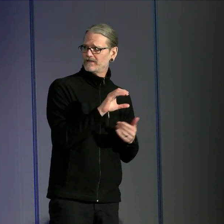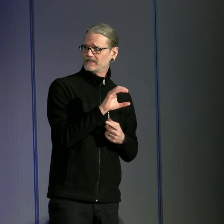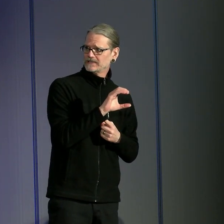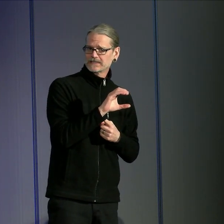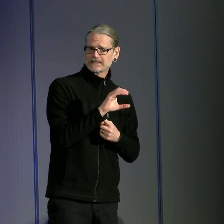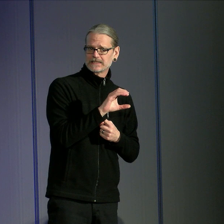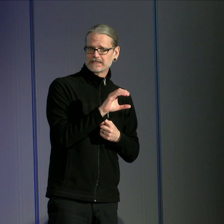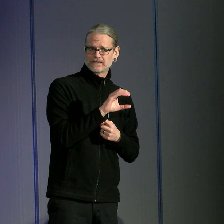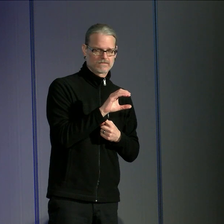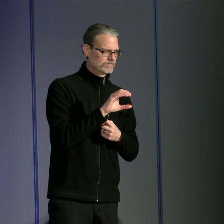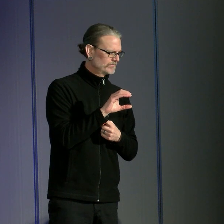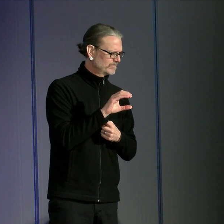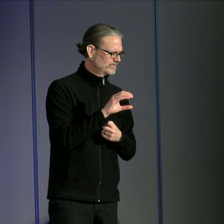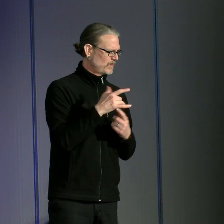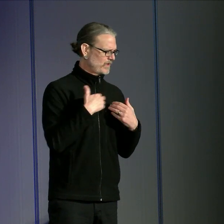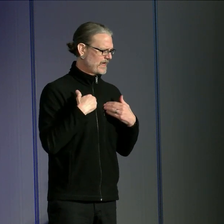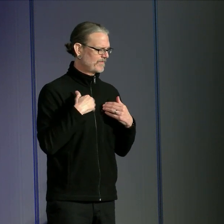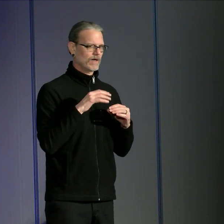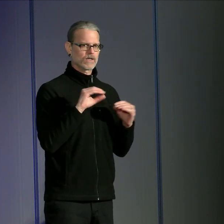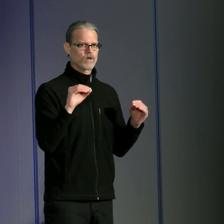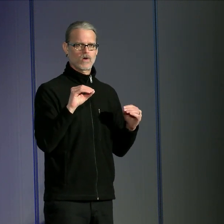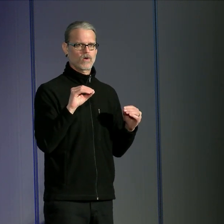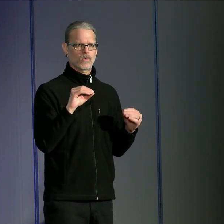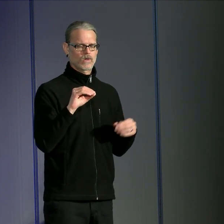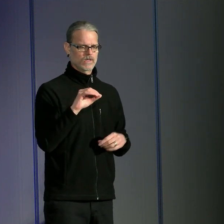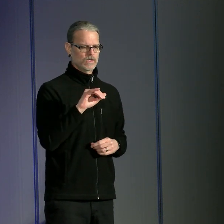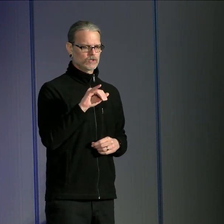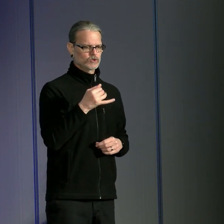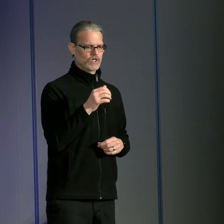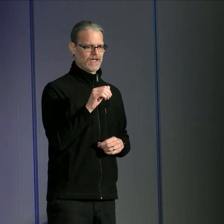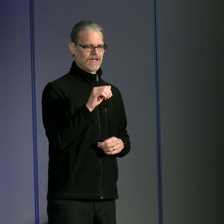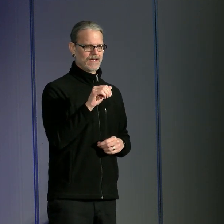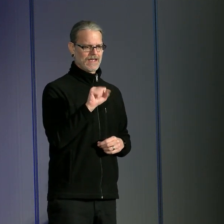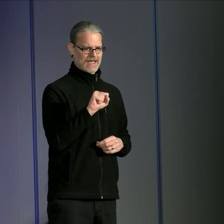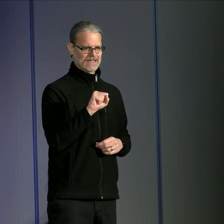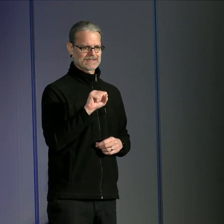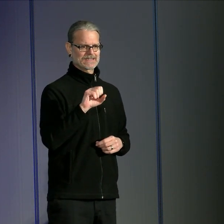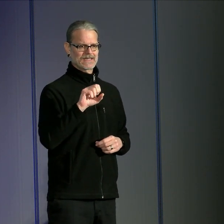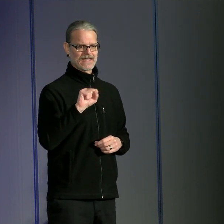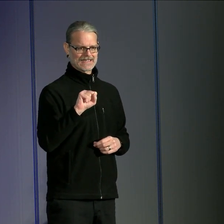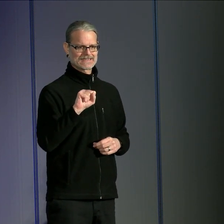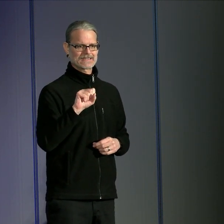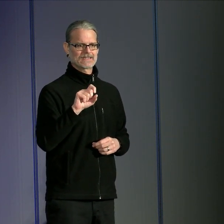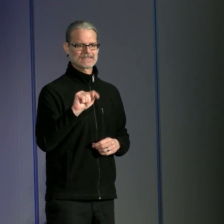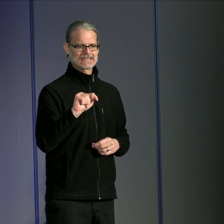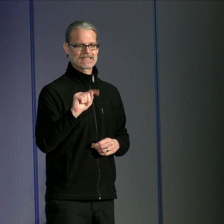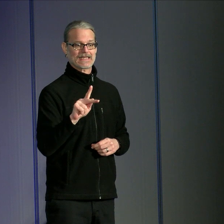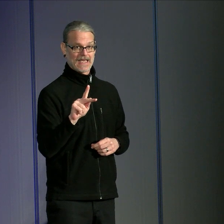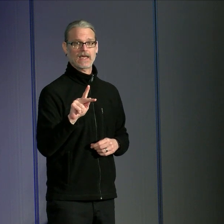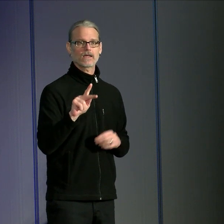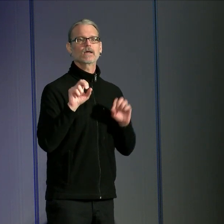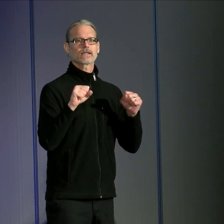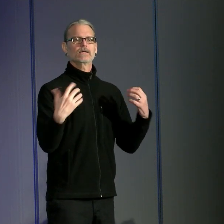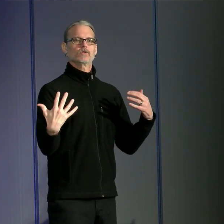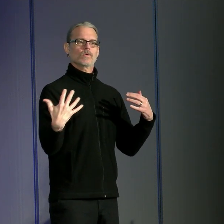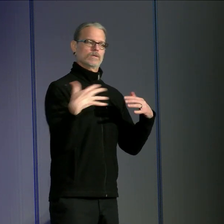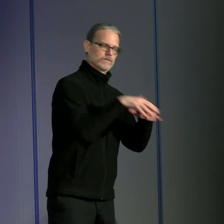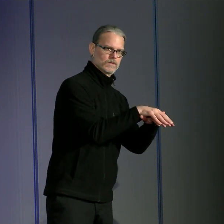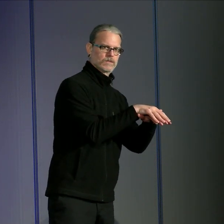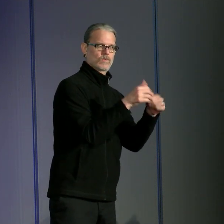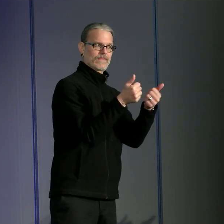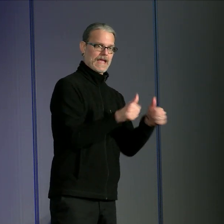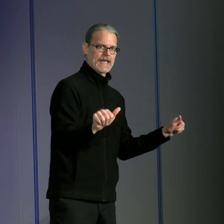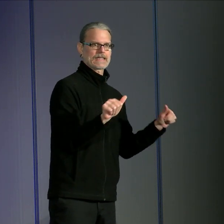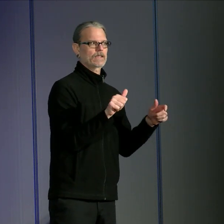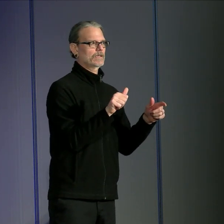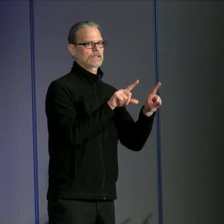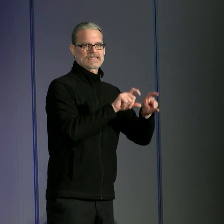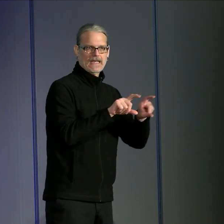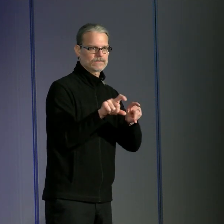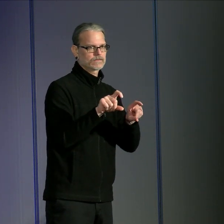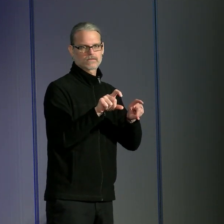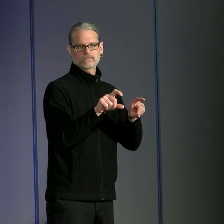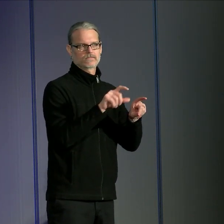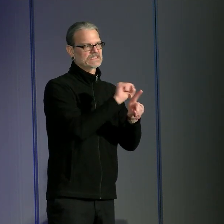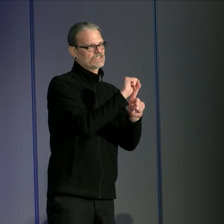So we have Node.js to allow you to integrate with any selenium test you might have in your